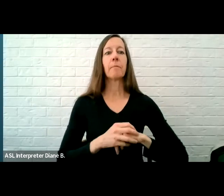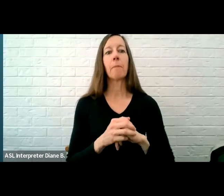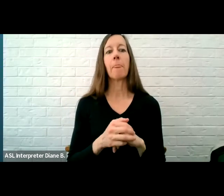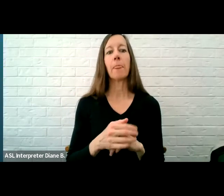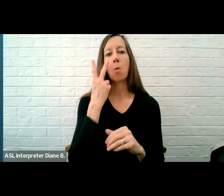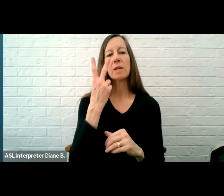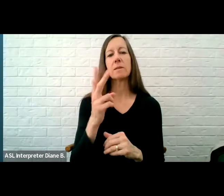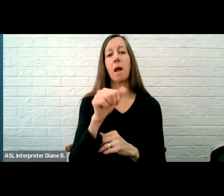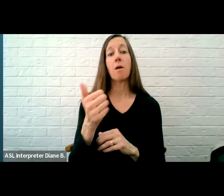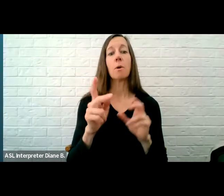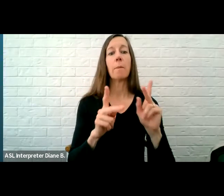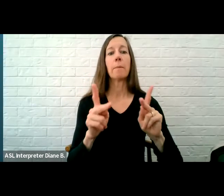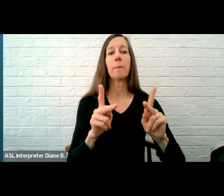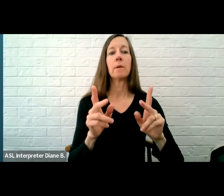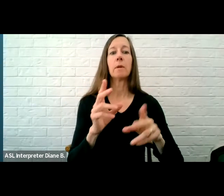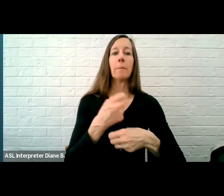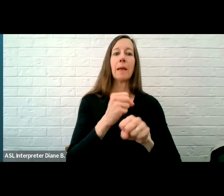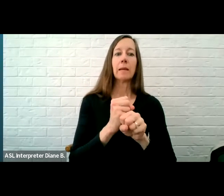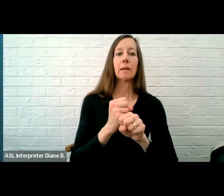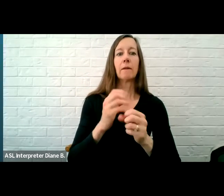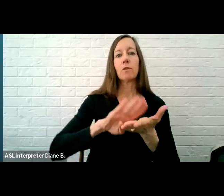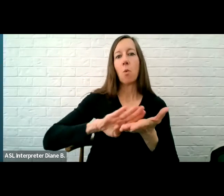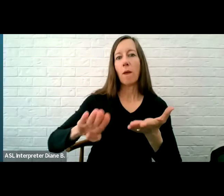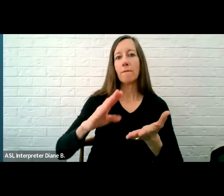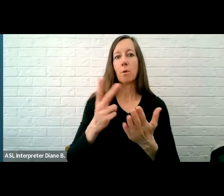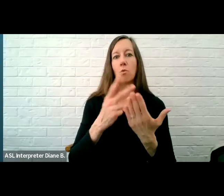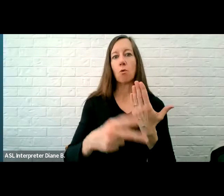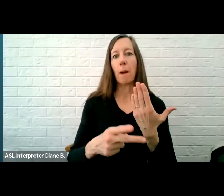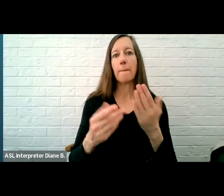Waiver programs. These might be tendency, and prettenancy supports to really help